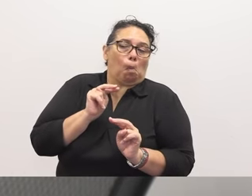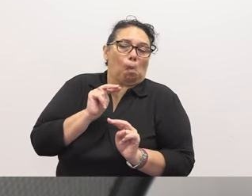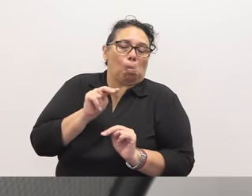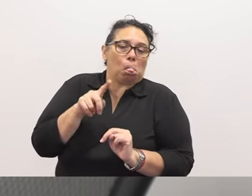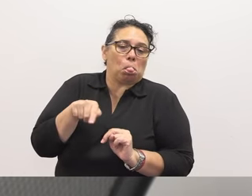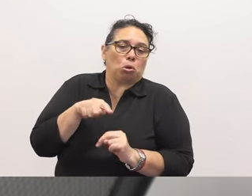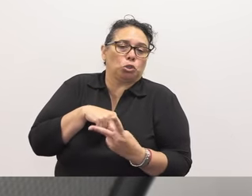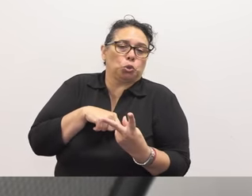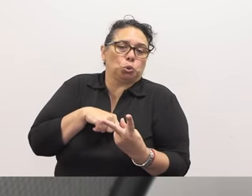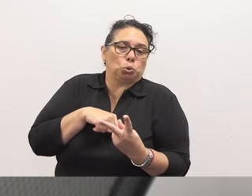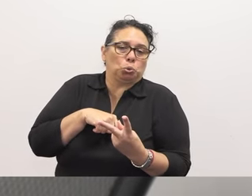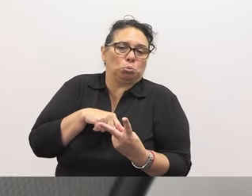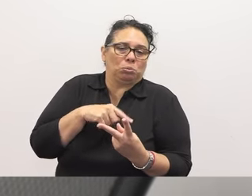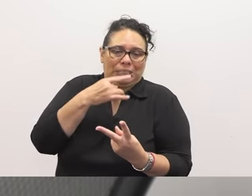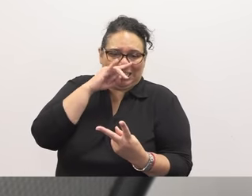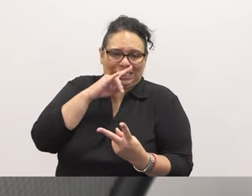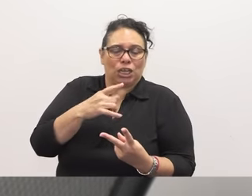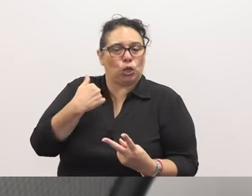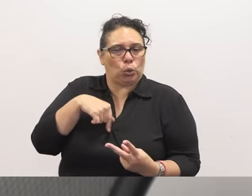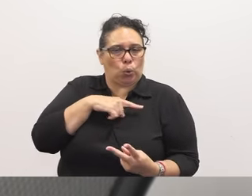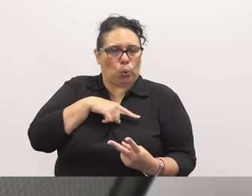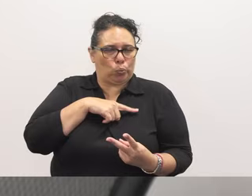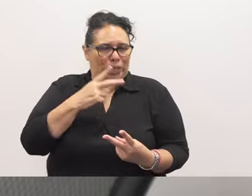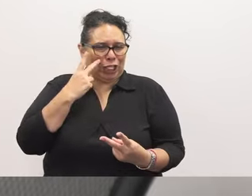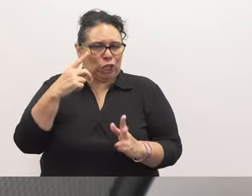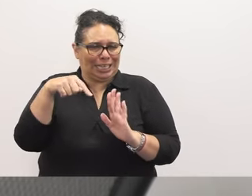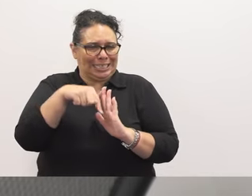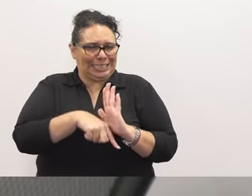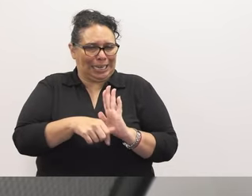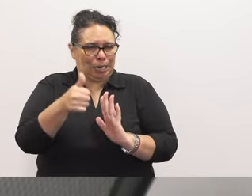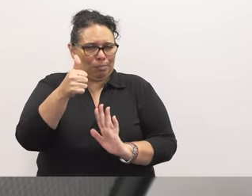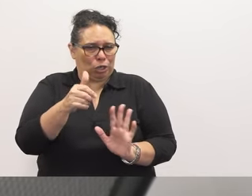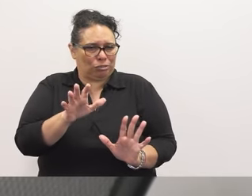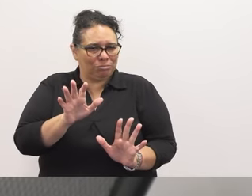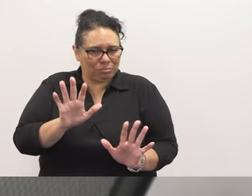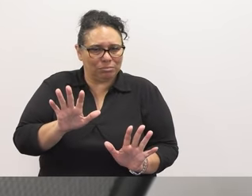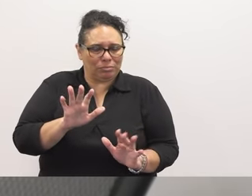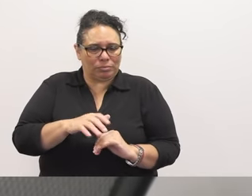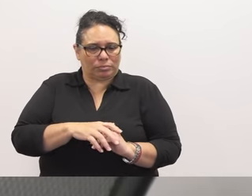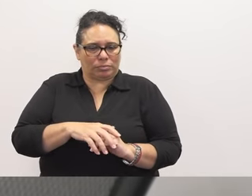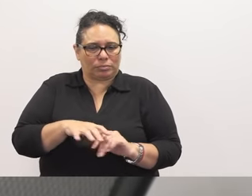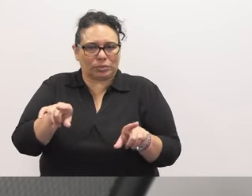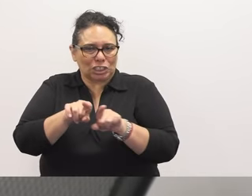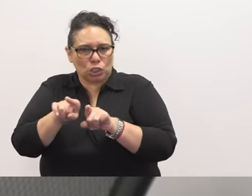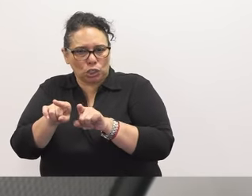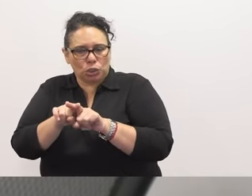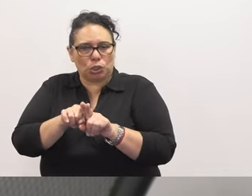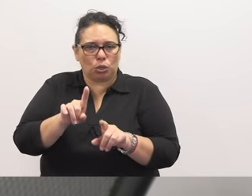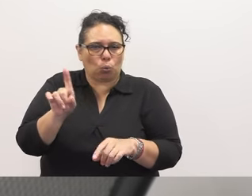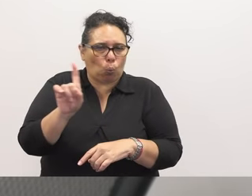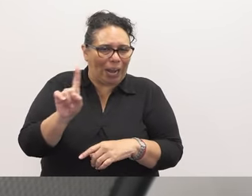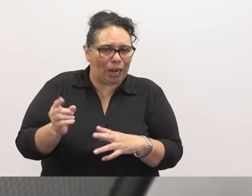So I just wanted to reassure you that we're actually looking deeper than just like, who's meeting. It's also like, where are we growing?